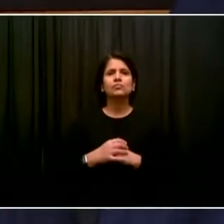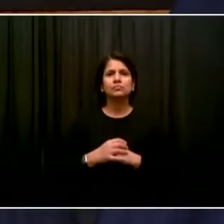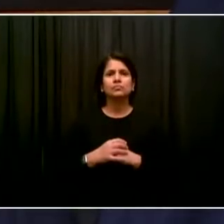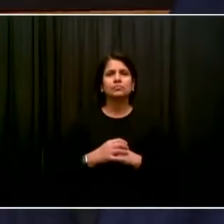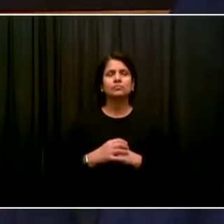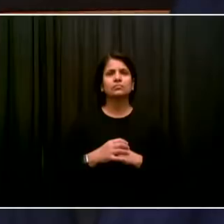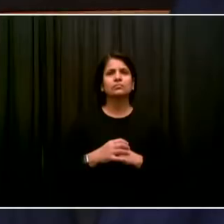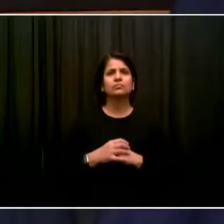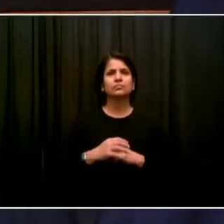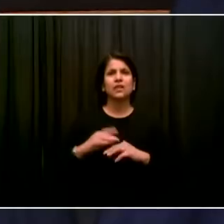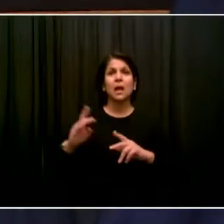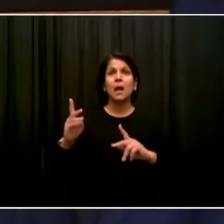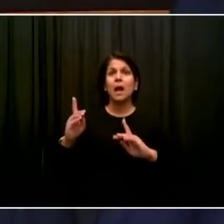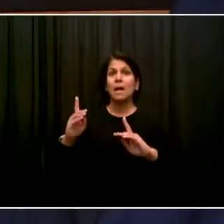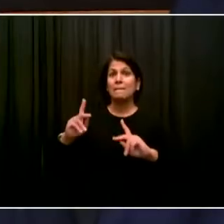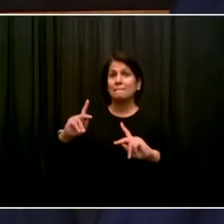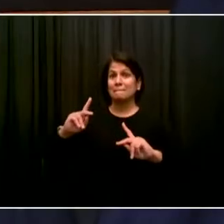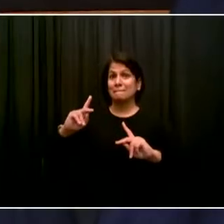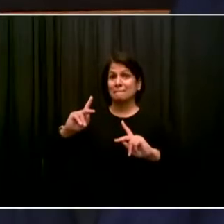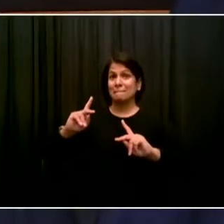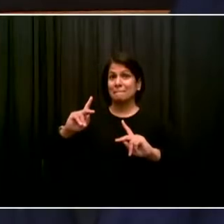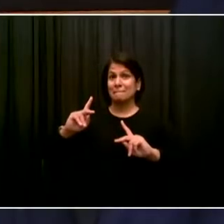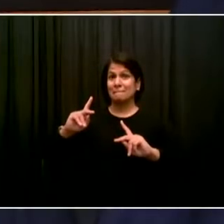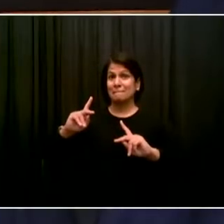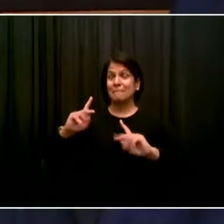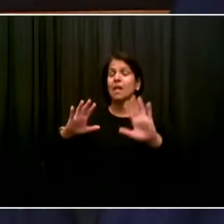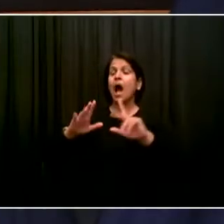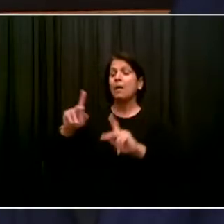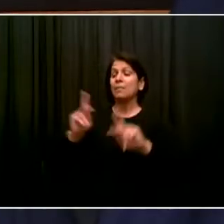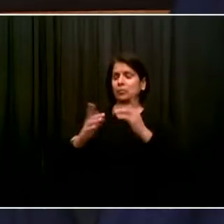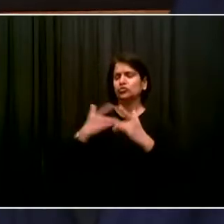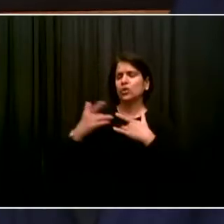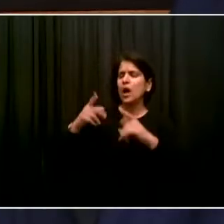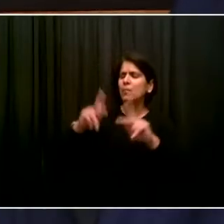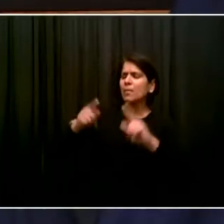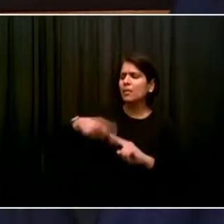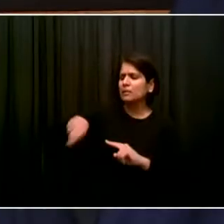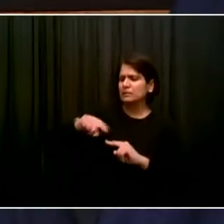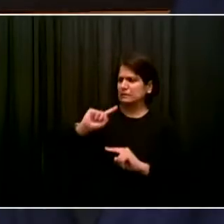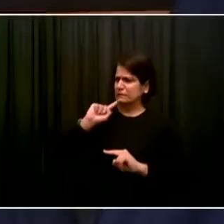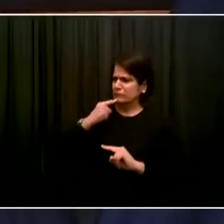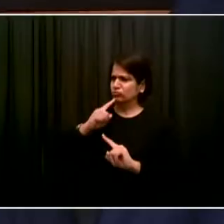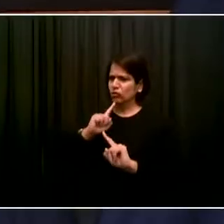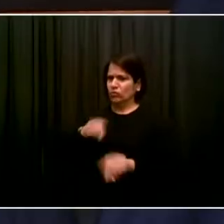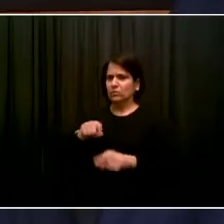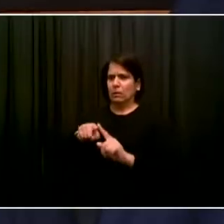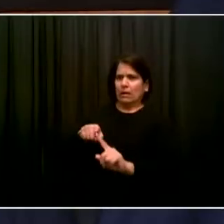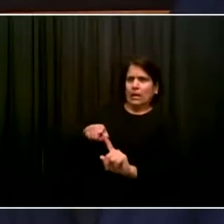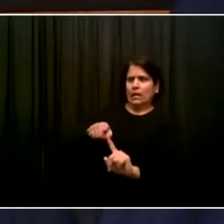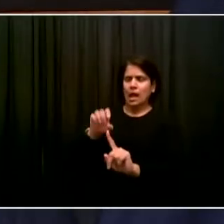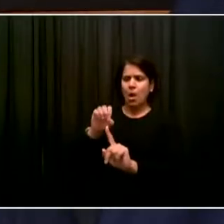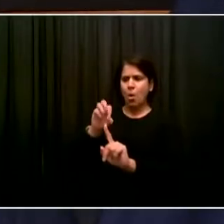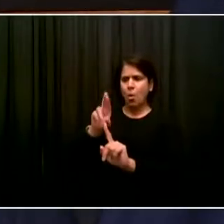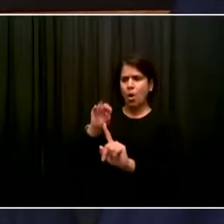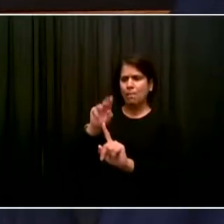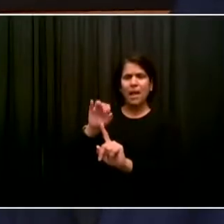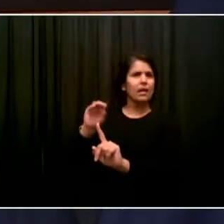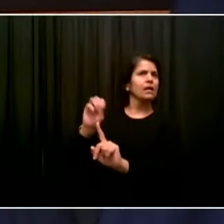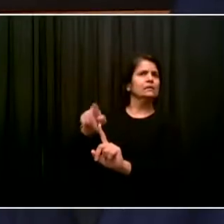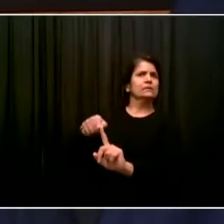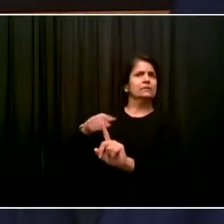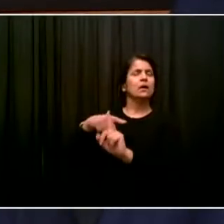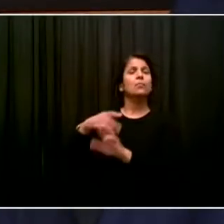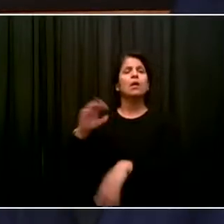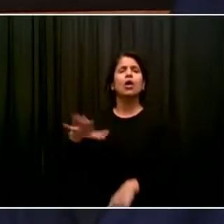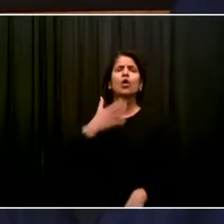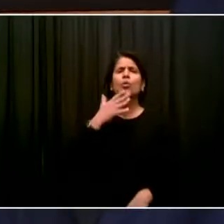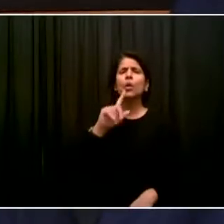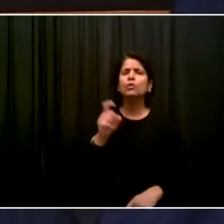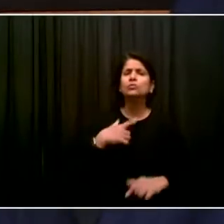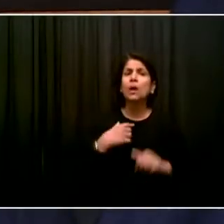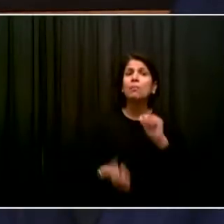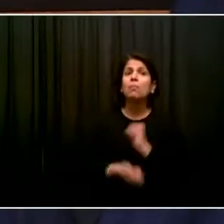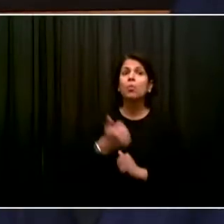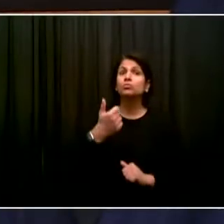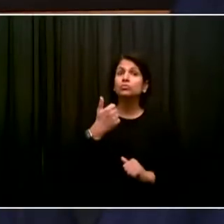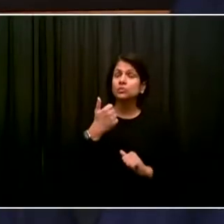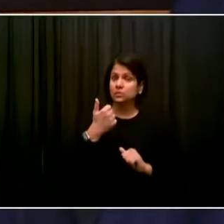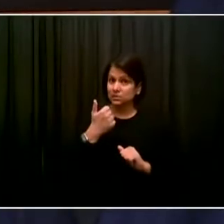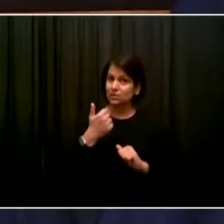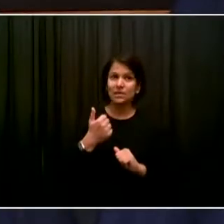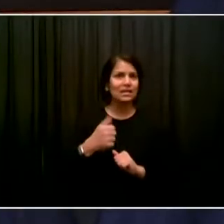MILD AND STUDENTS HAVE BEEN OUT